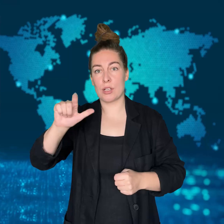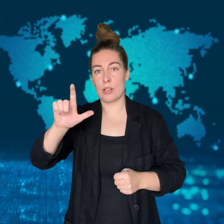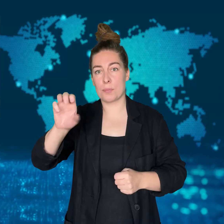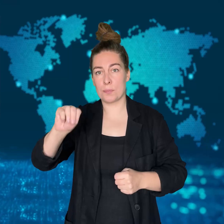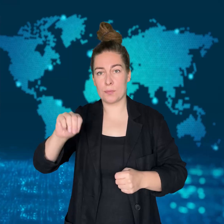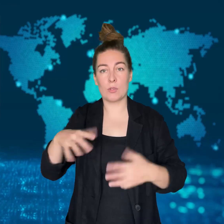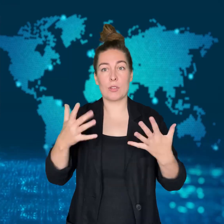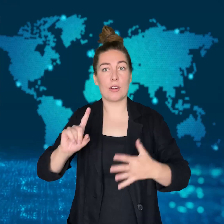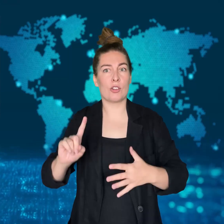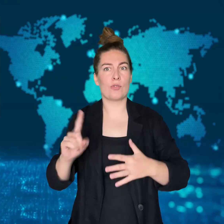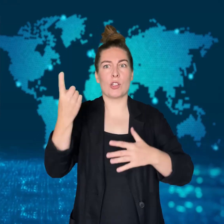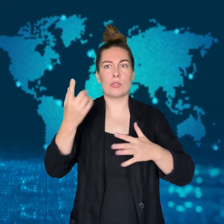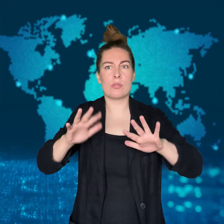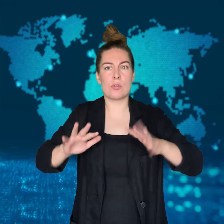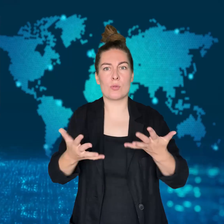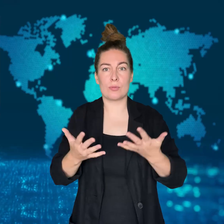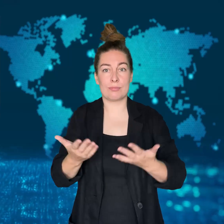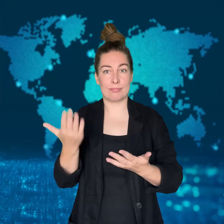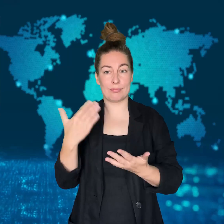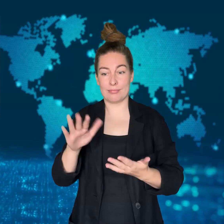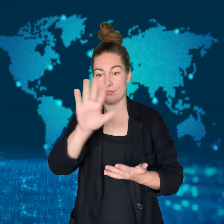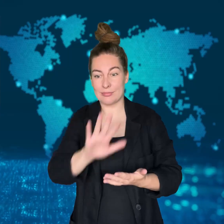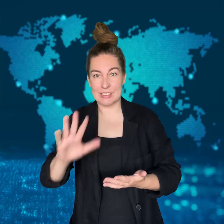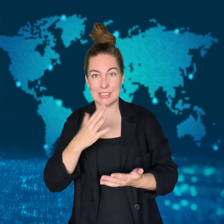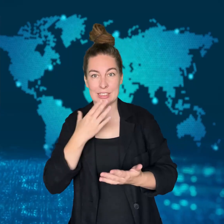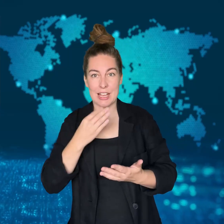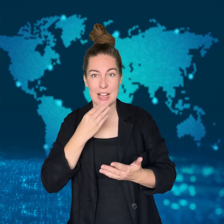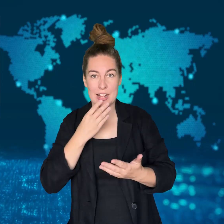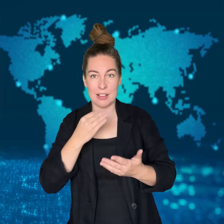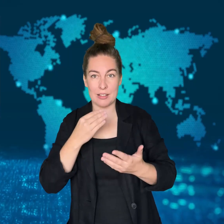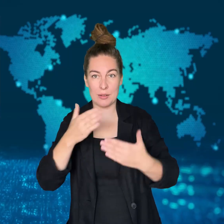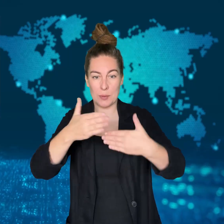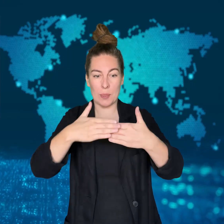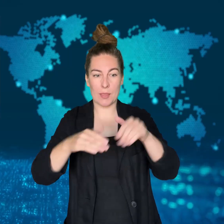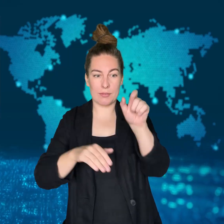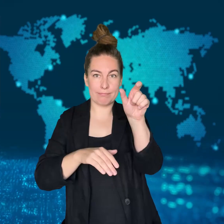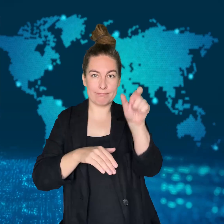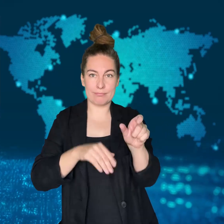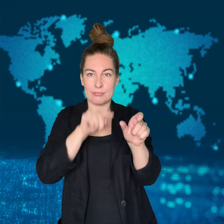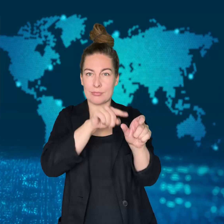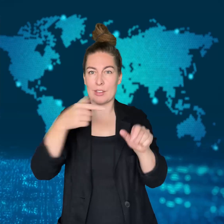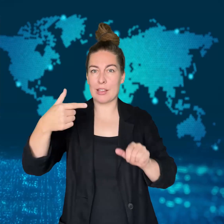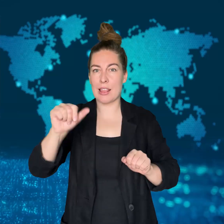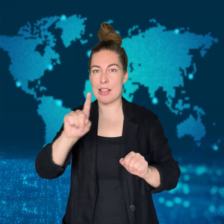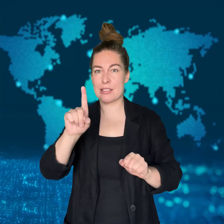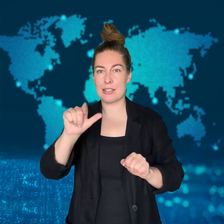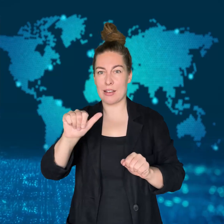the border from Gaza into Israel.